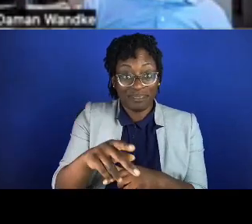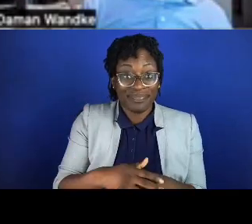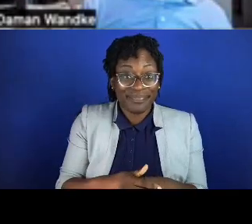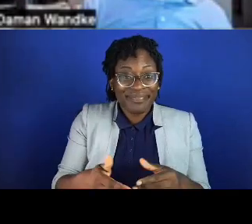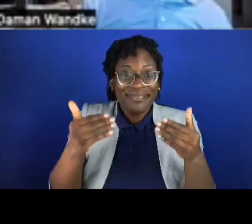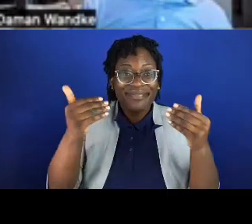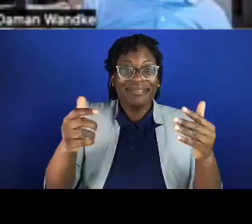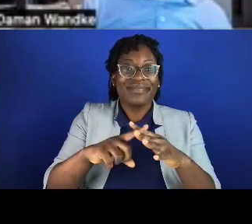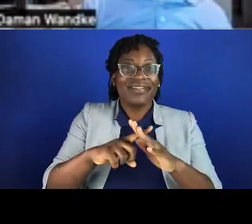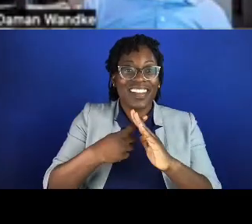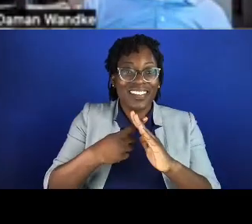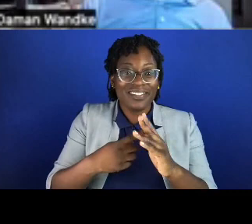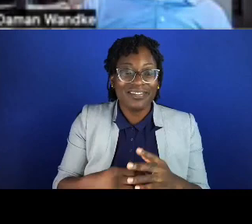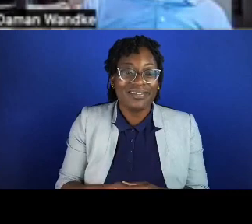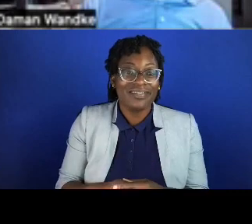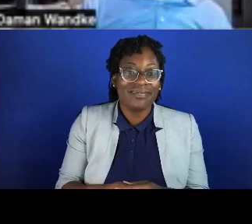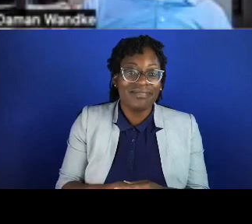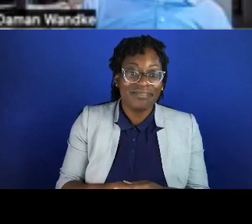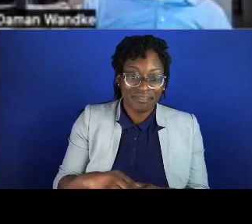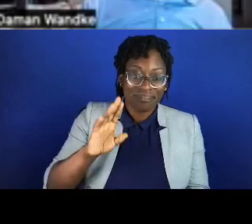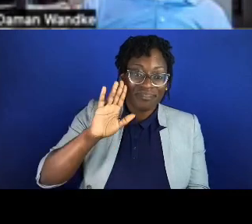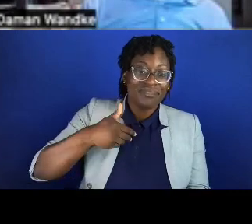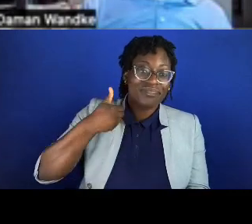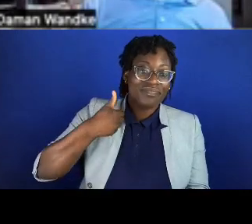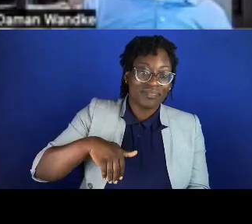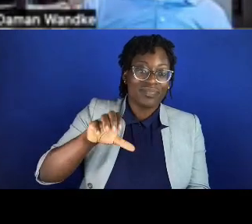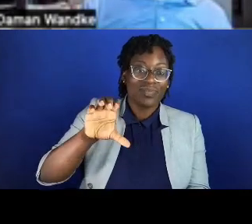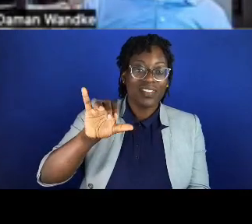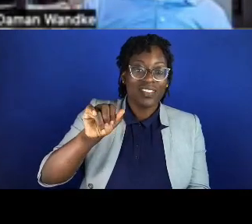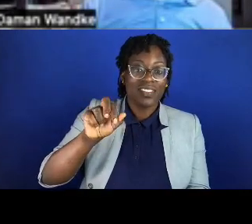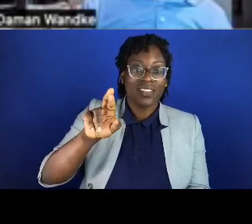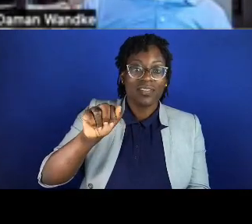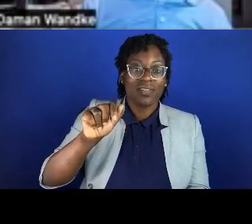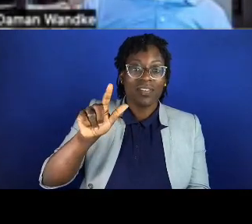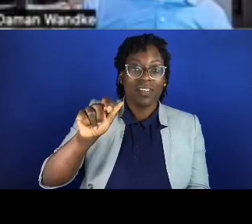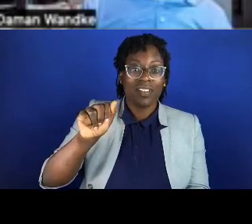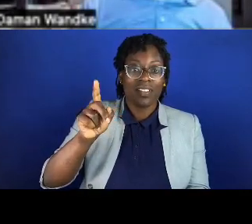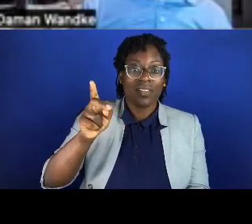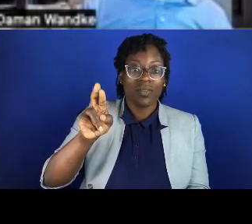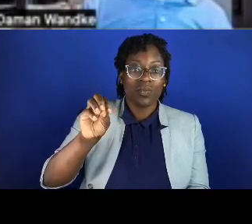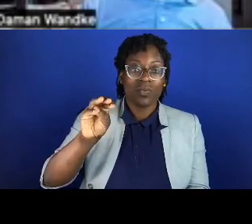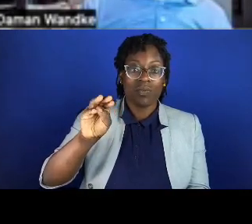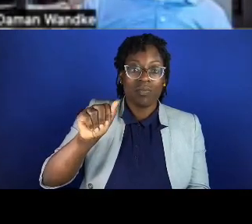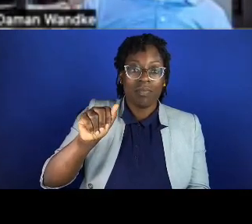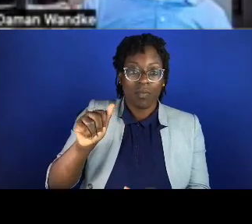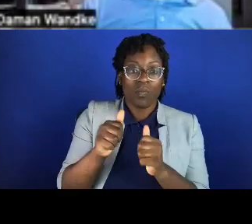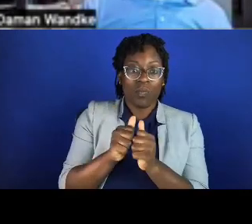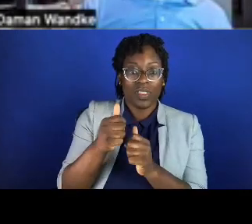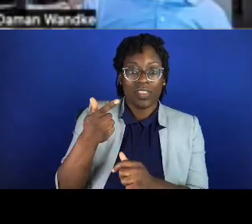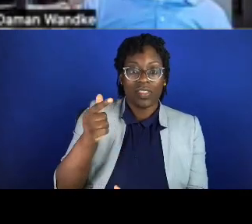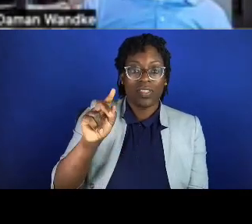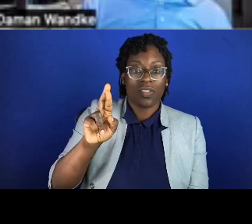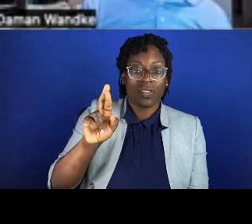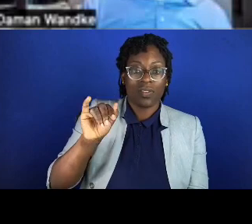So, let’s get things started My name is Ciara Ladroma with Griffin-Hammis